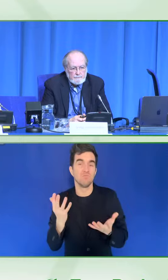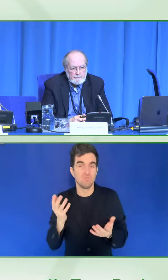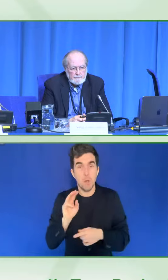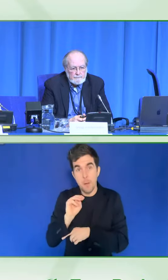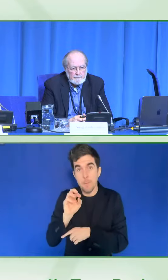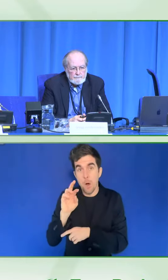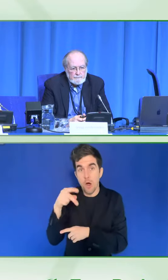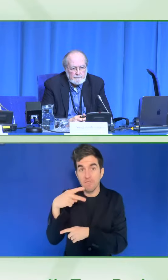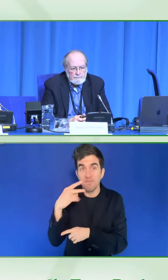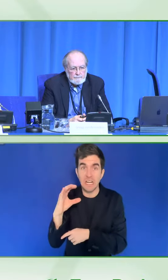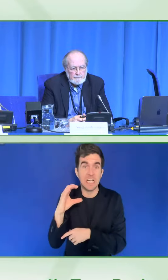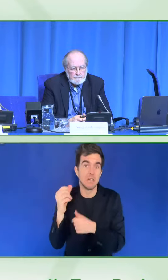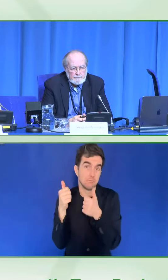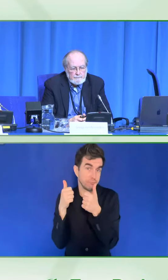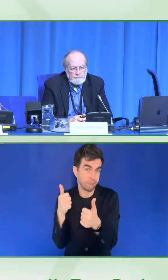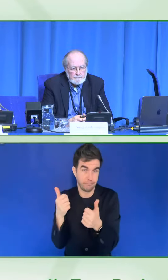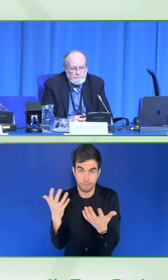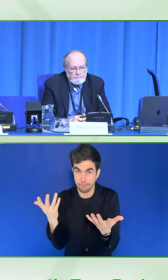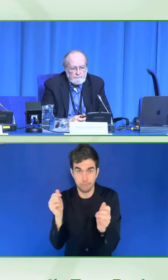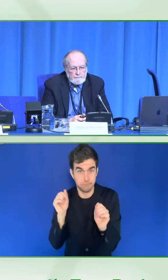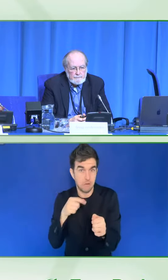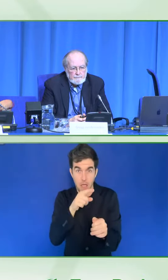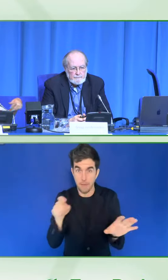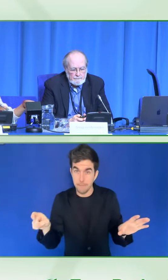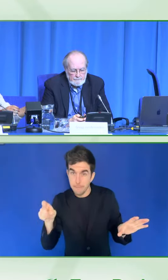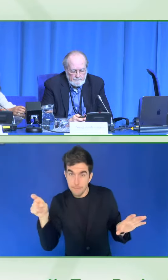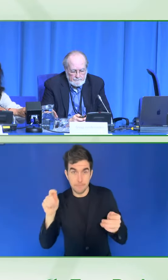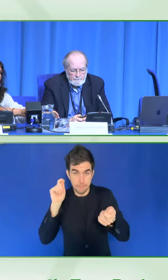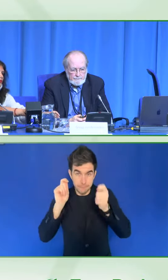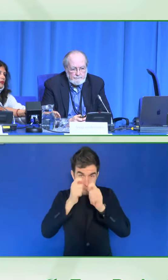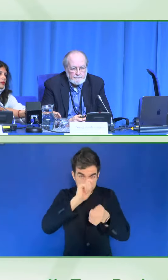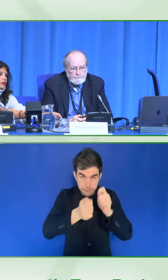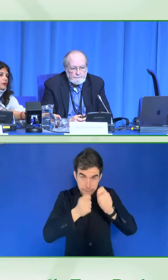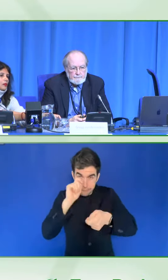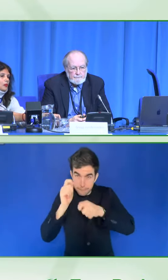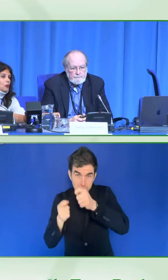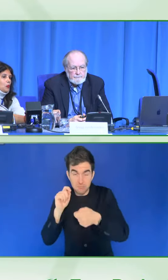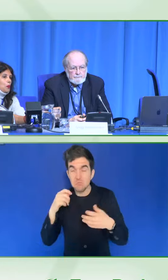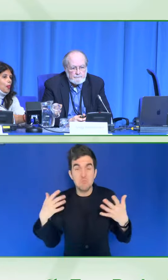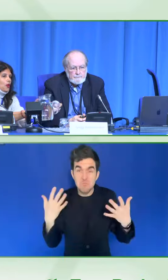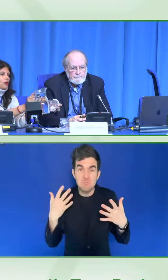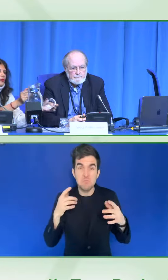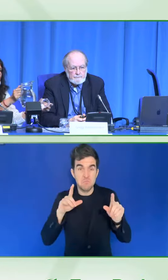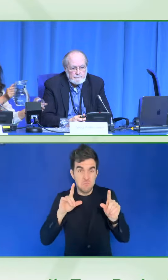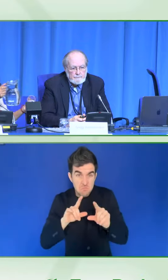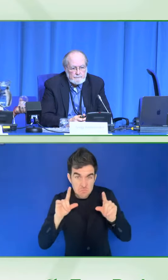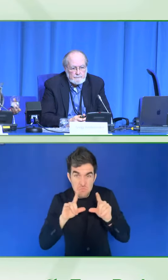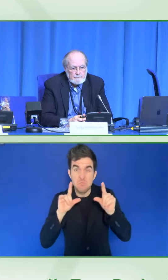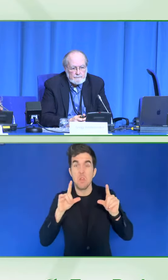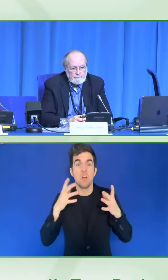Thank you Helene, you made our timekeeper very happy.